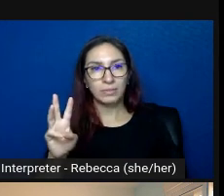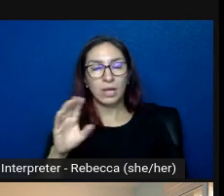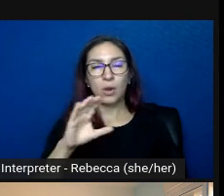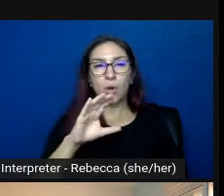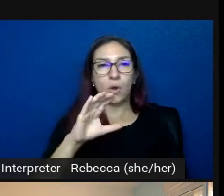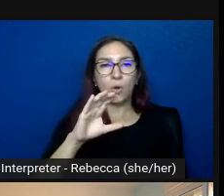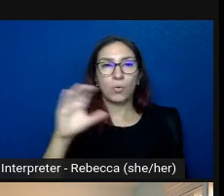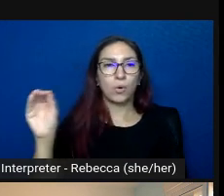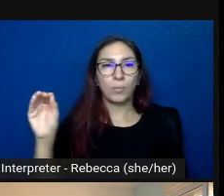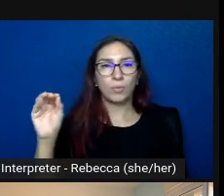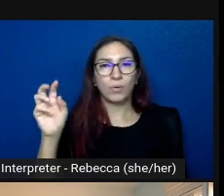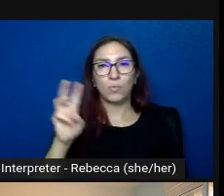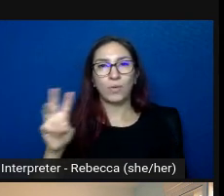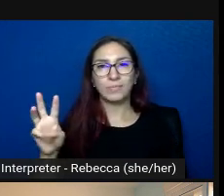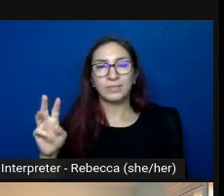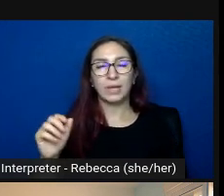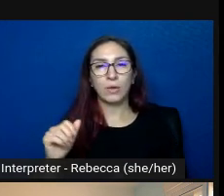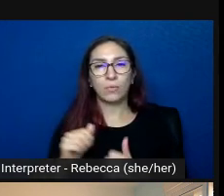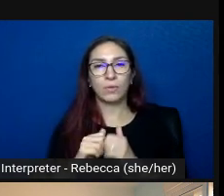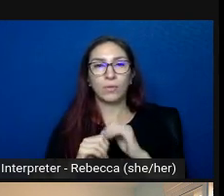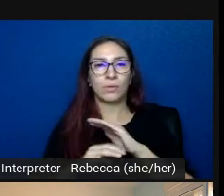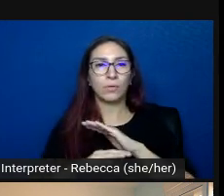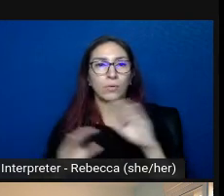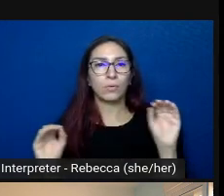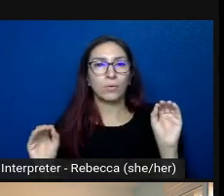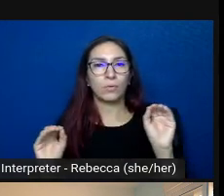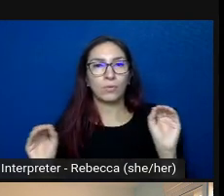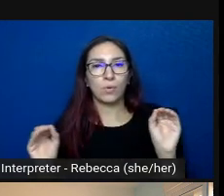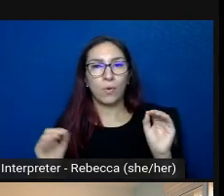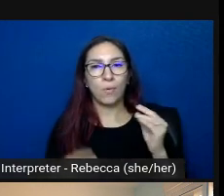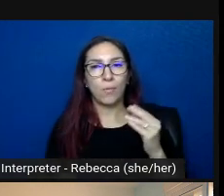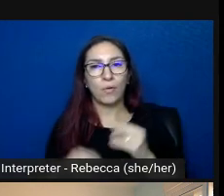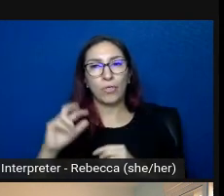with no third-party extensions, no third-party plugins.